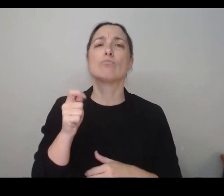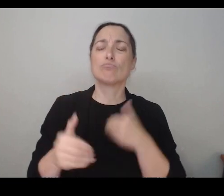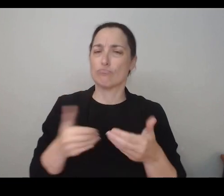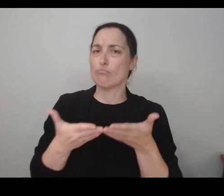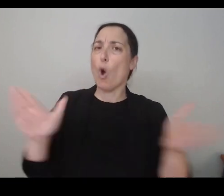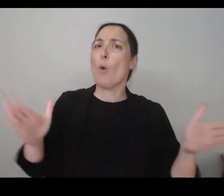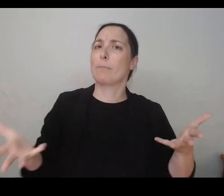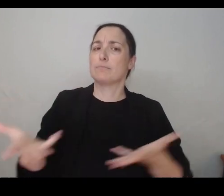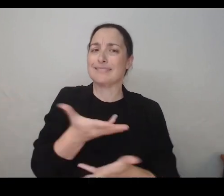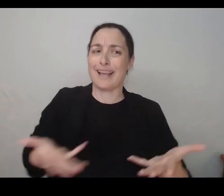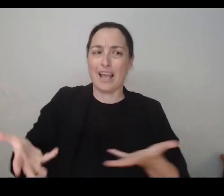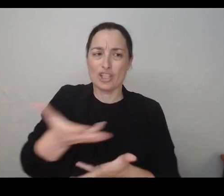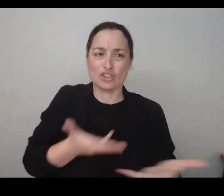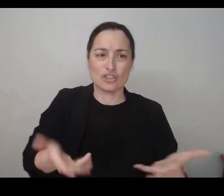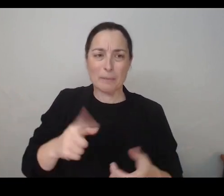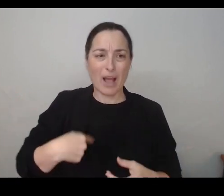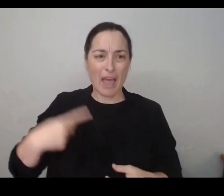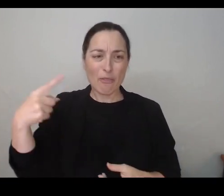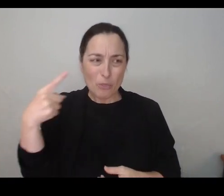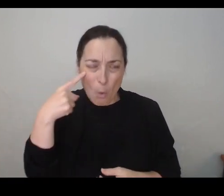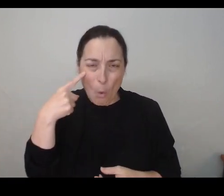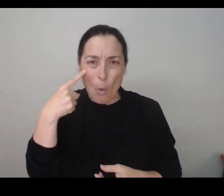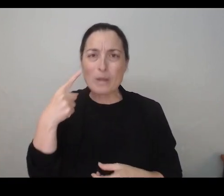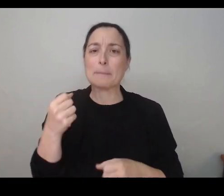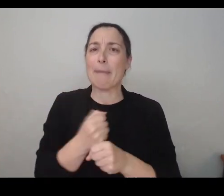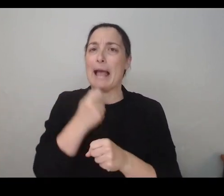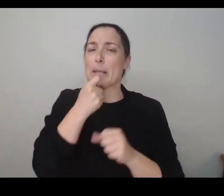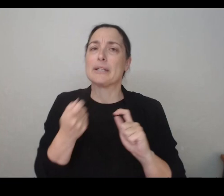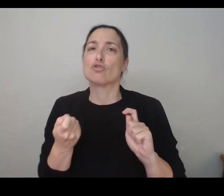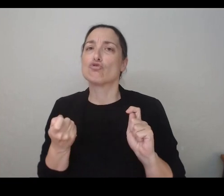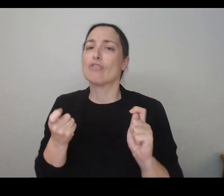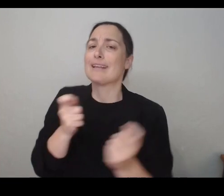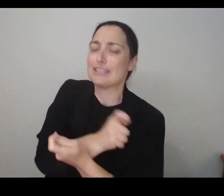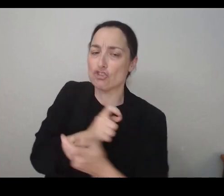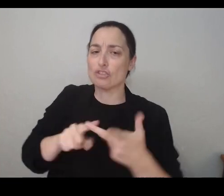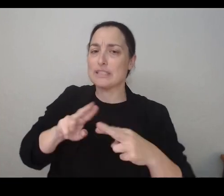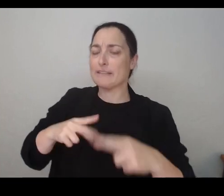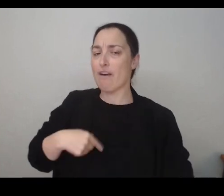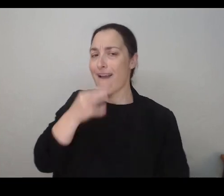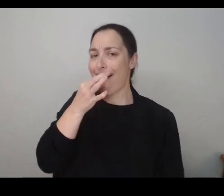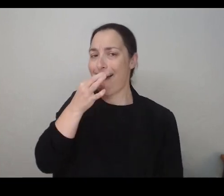but I thought we could just make a kind of transition if I asked each of the speakers a question